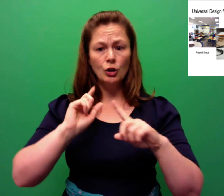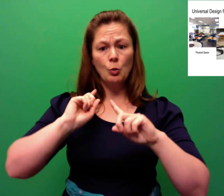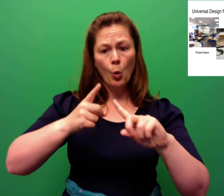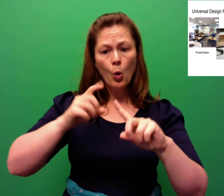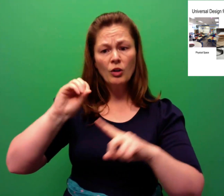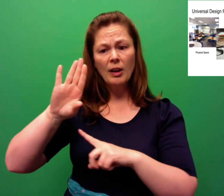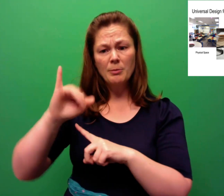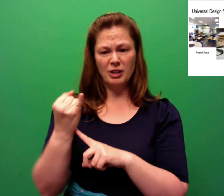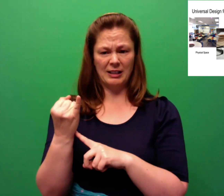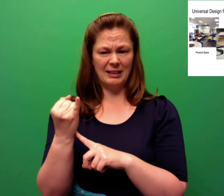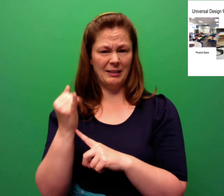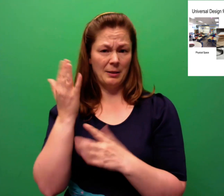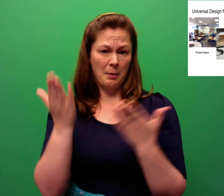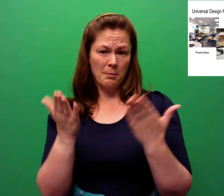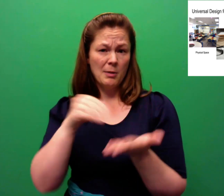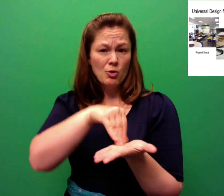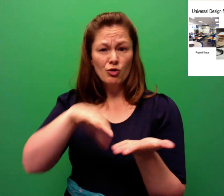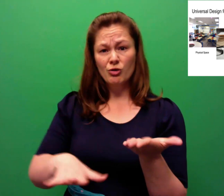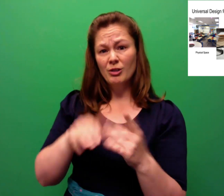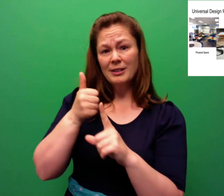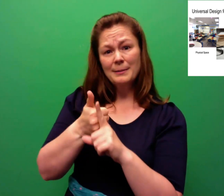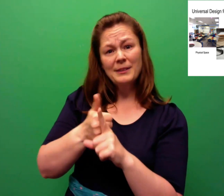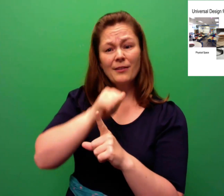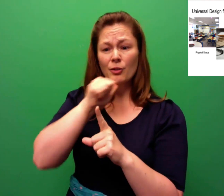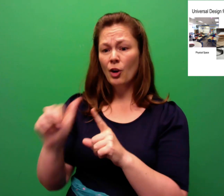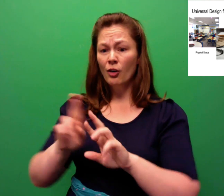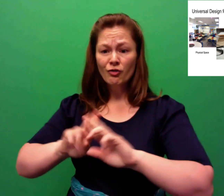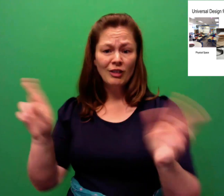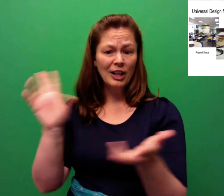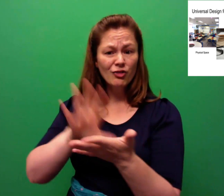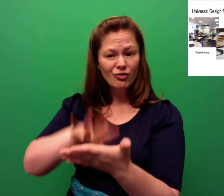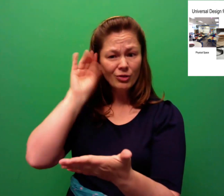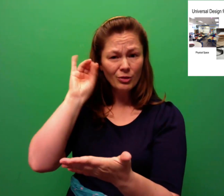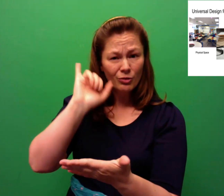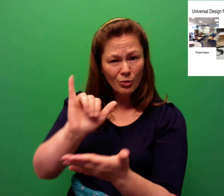curriculum includes standards, goals and objectives for which students are not